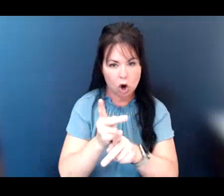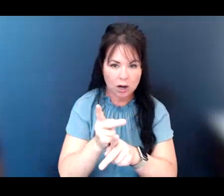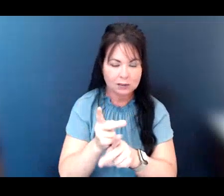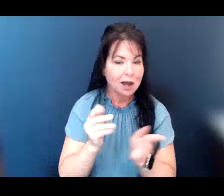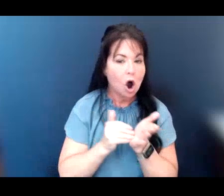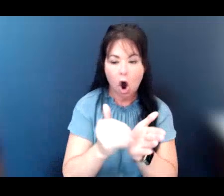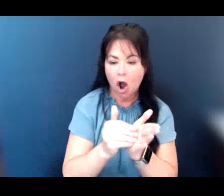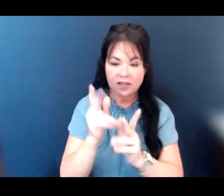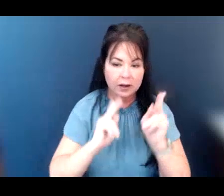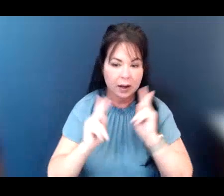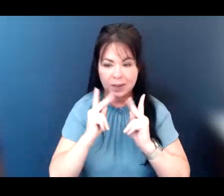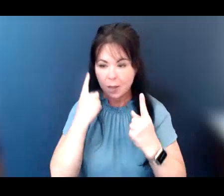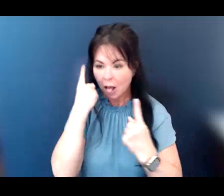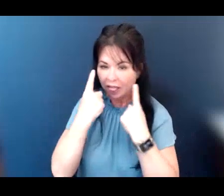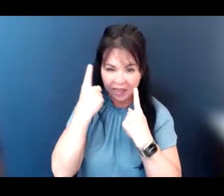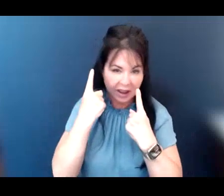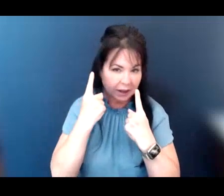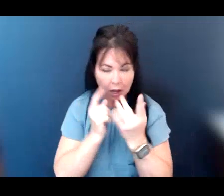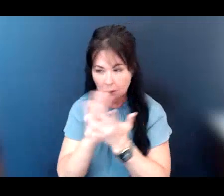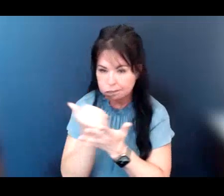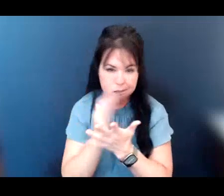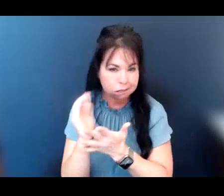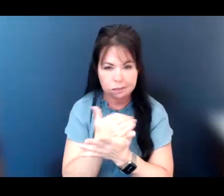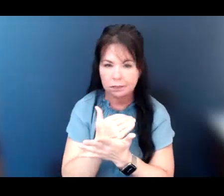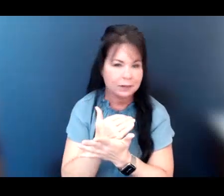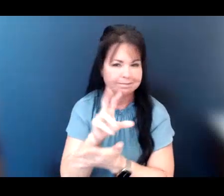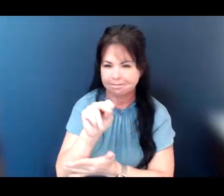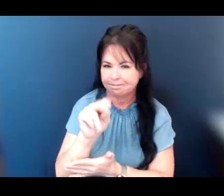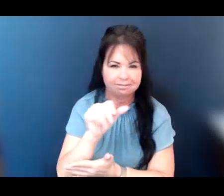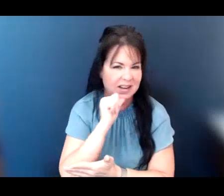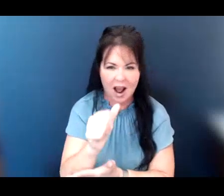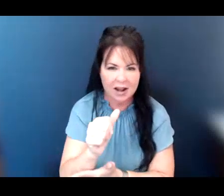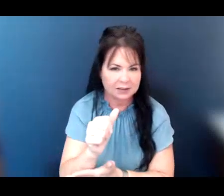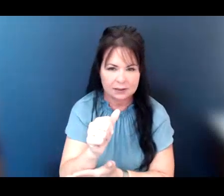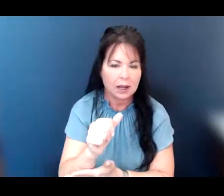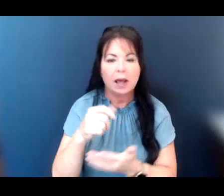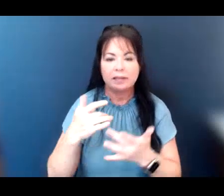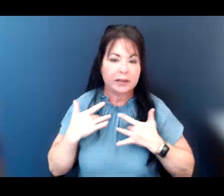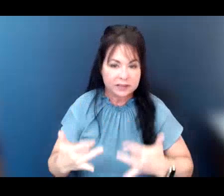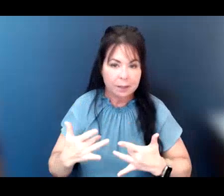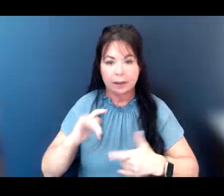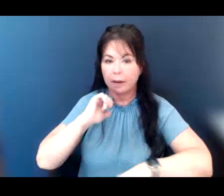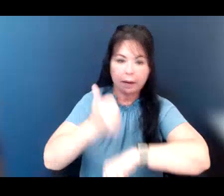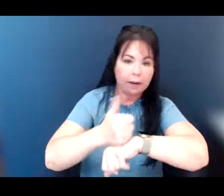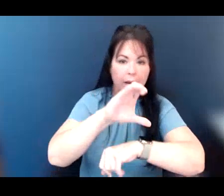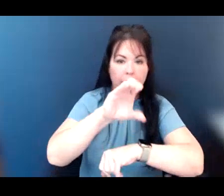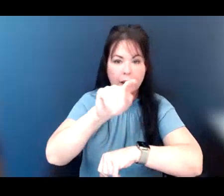And so that's when, again, those overlays might come into play. And then those overlays don't work as well with those products. So we just kind of need to be aware of that